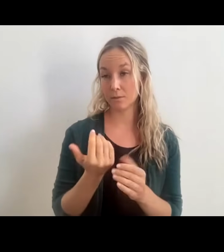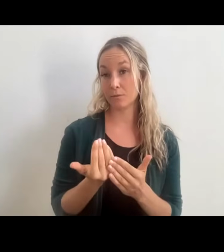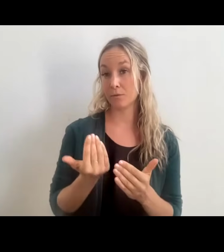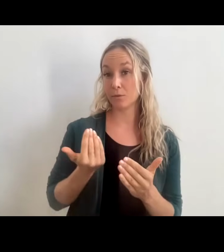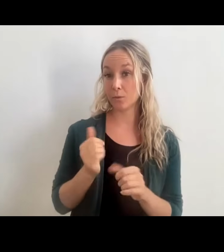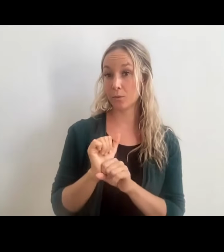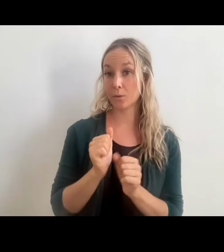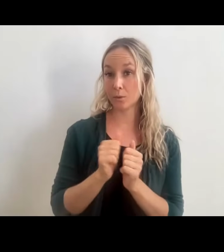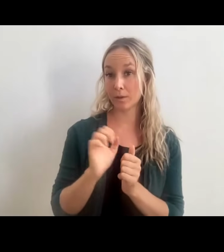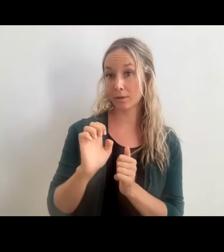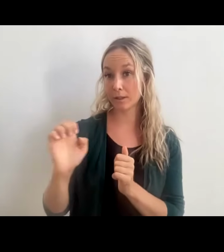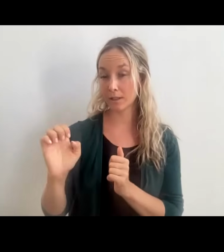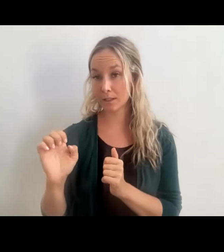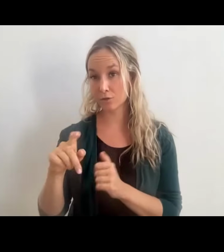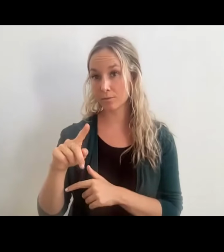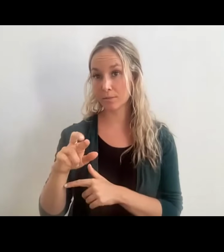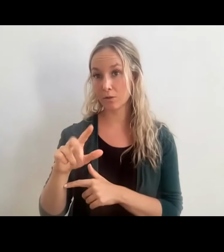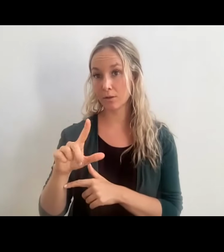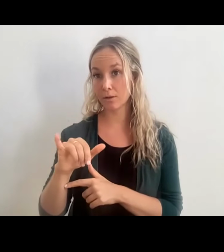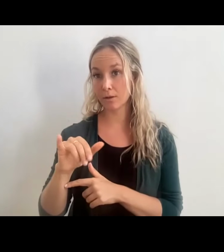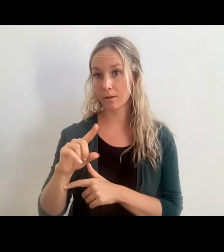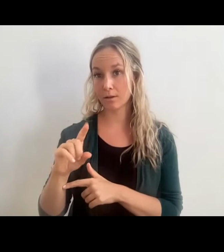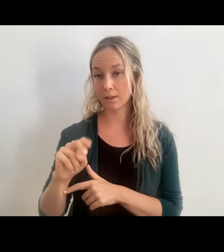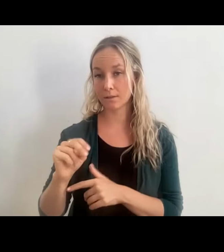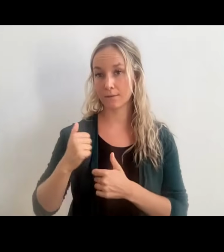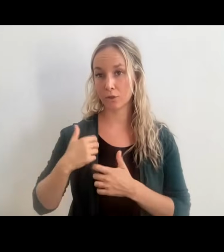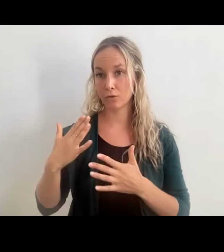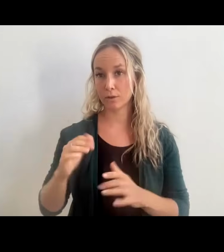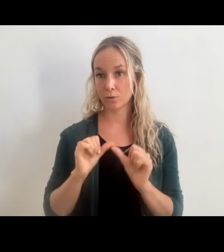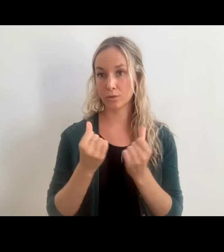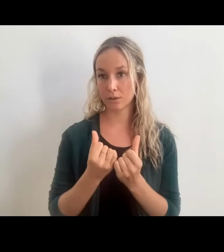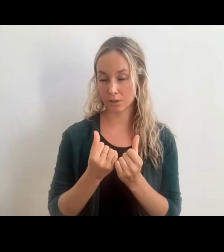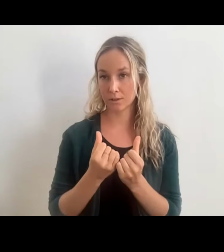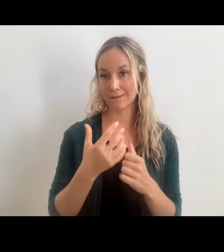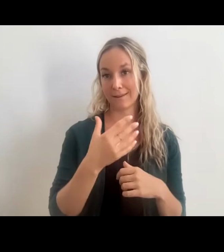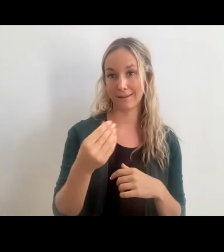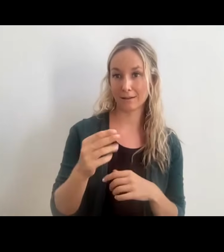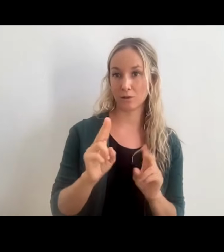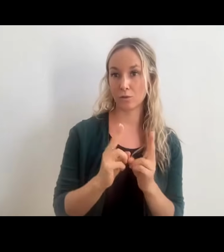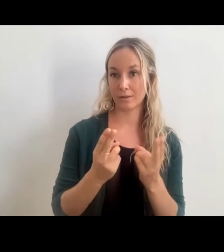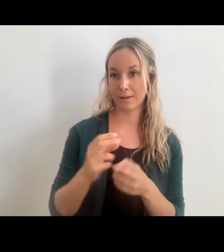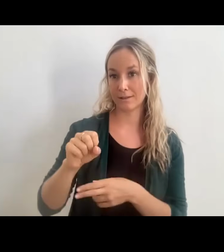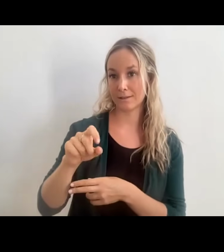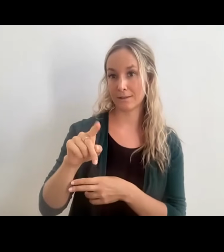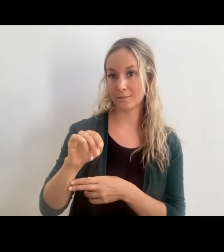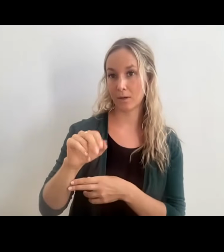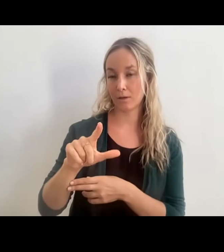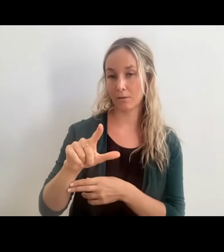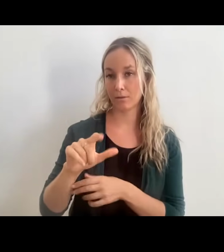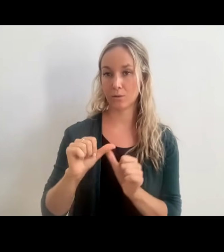Veterans Association and united Spine Association doing civil rights work for people with disabilities, I got my start at an independent living center back when I was in law